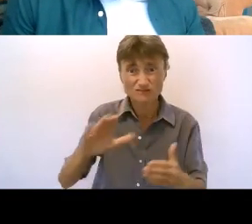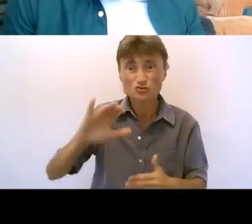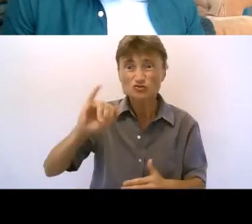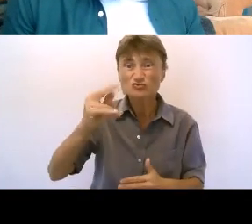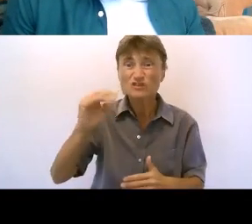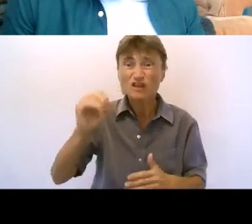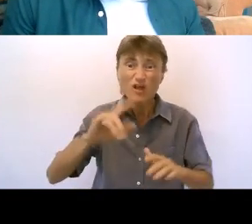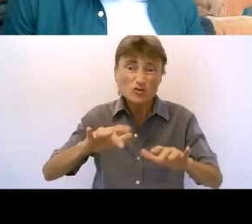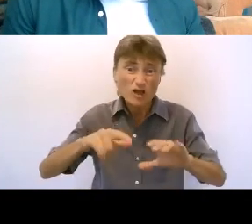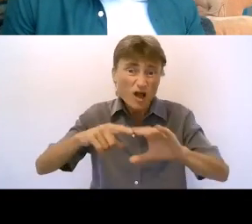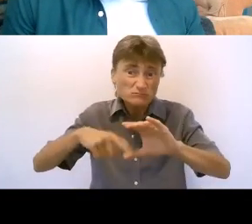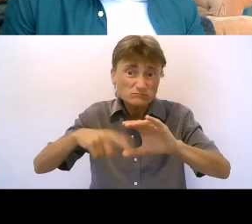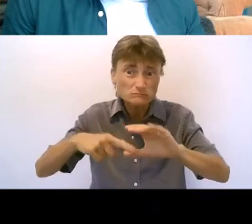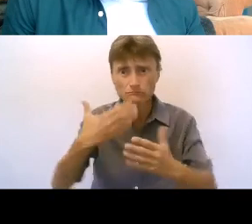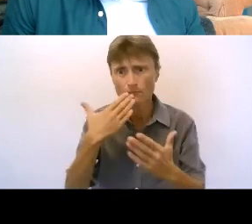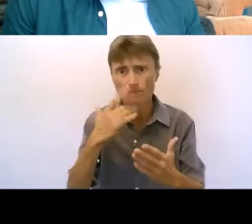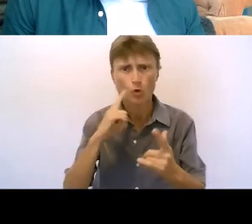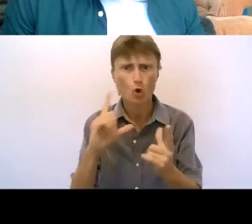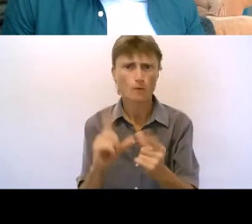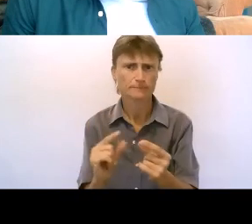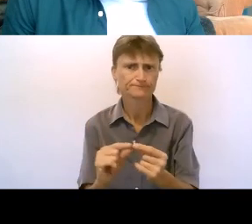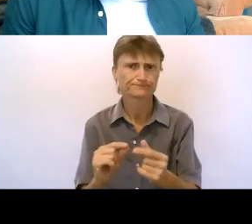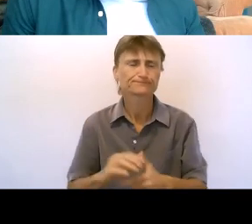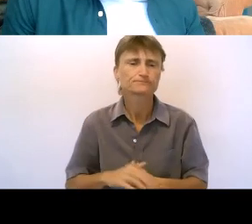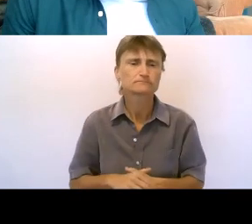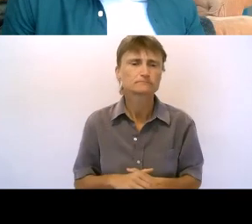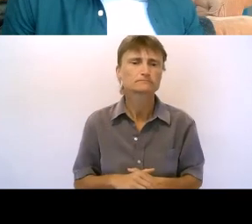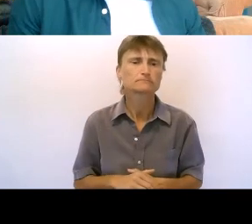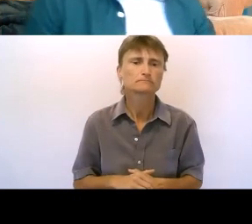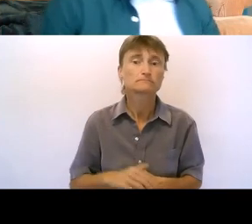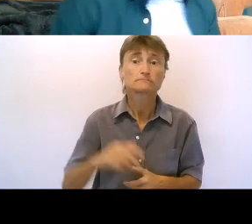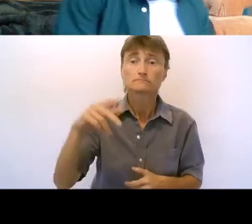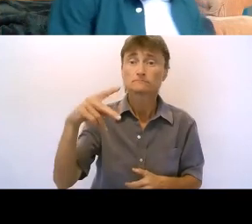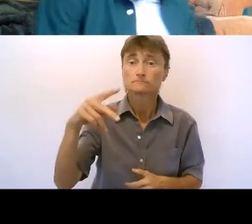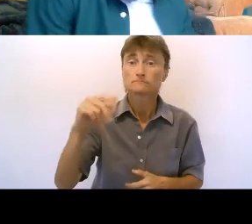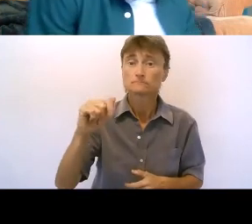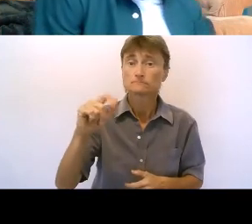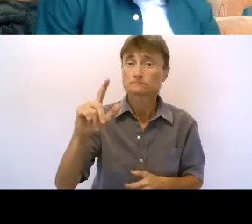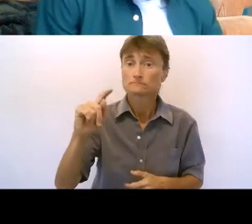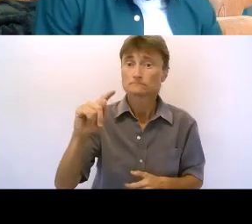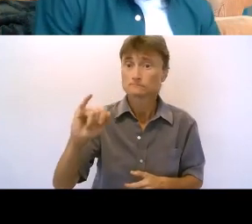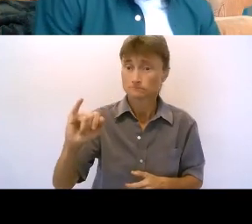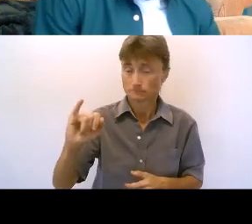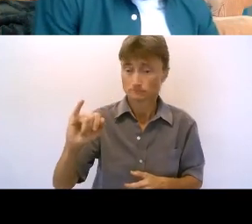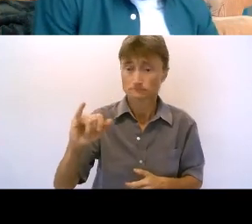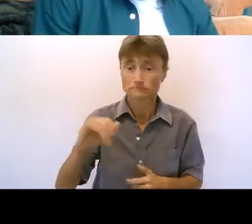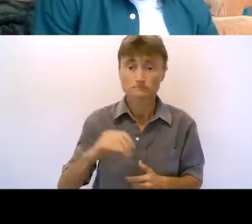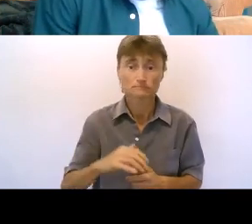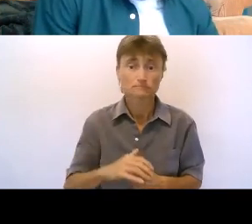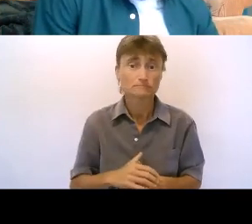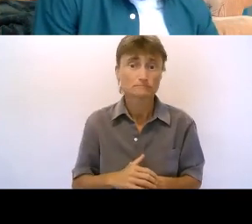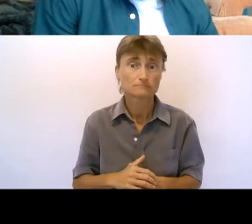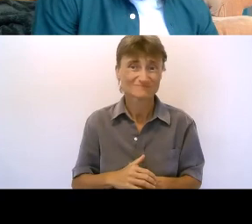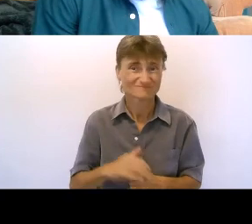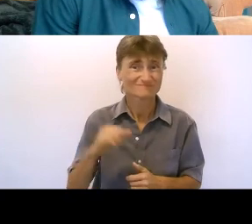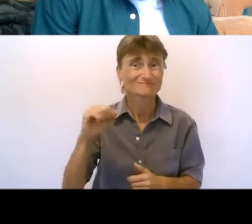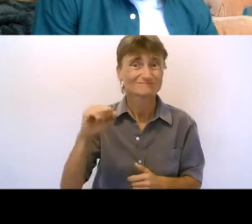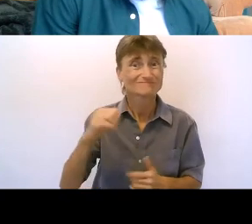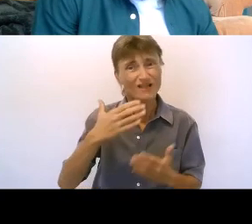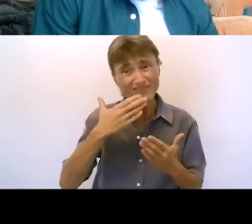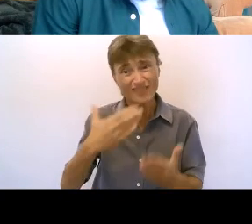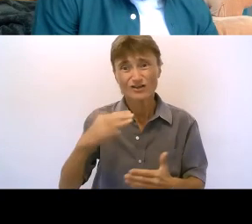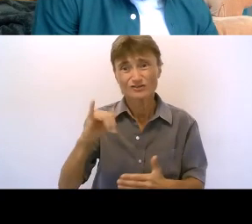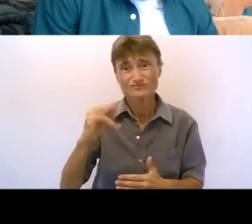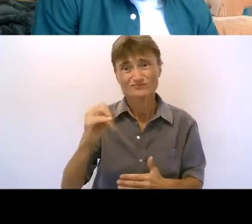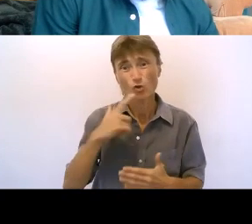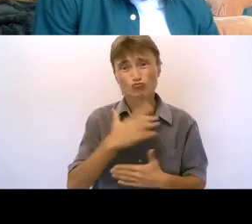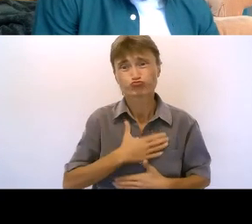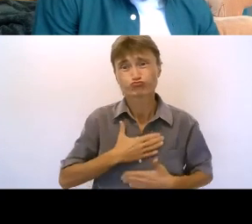Okay. Well, I think. Yeah. Oh, thank you, Jane. That's awesome.